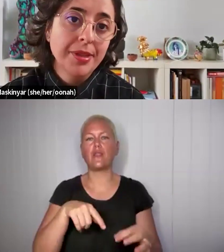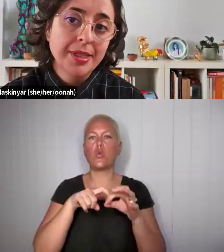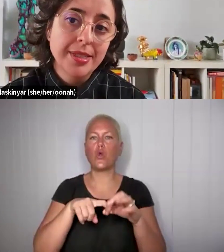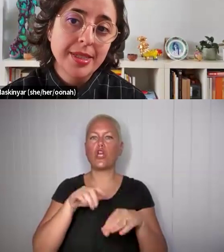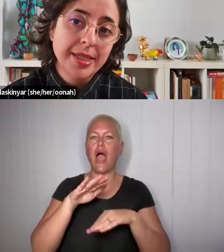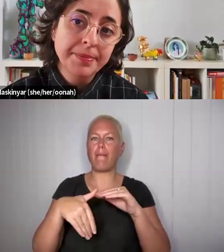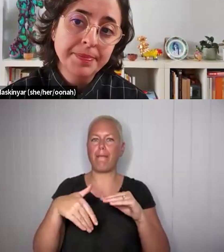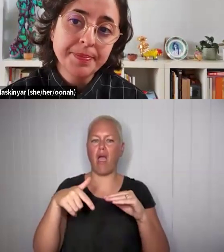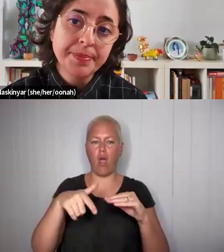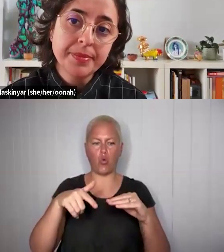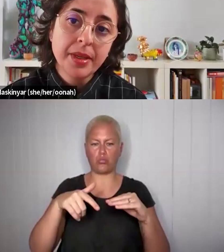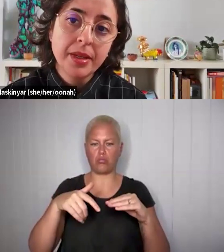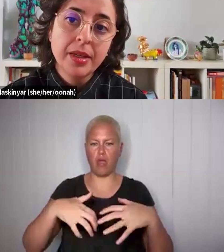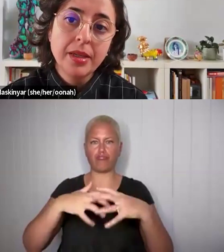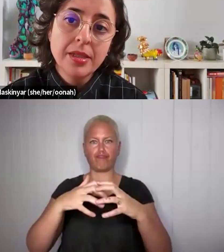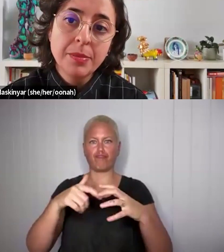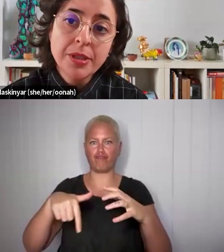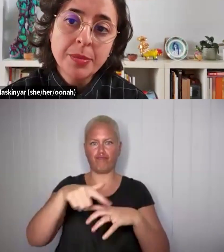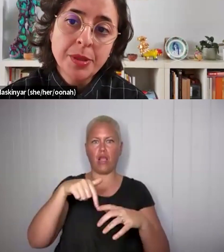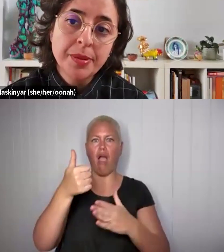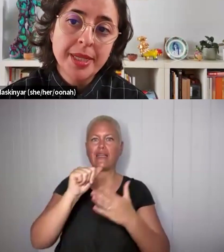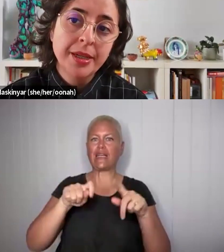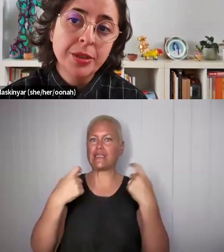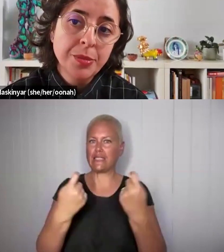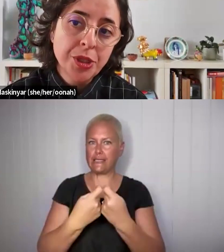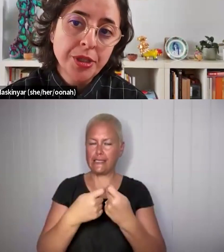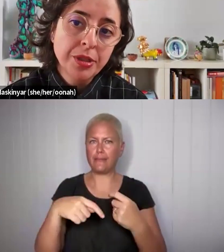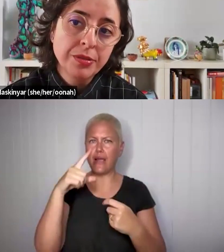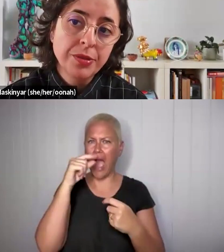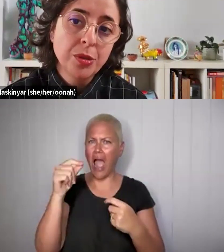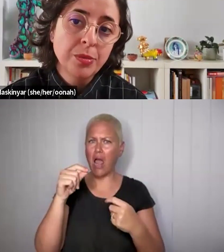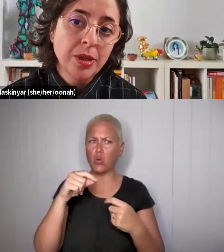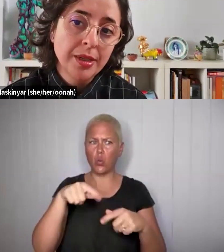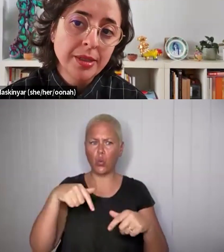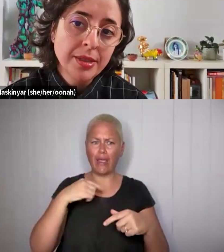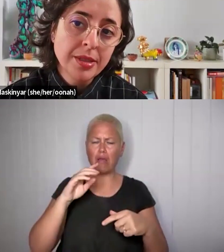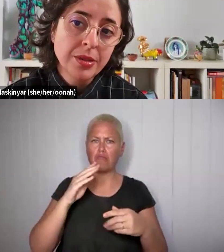of the artistic team. 'Is it possible to present a group show of two or more artists,